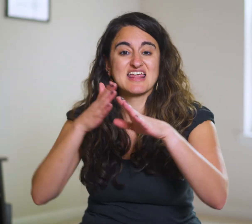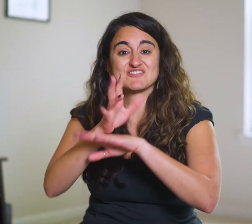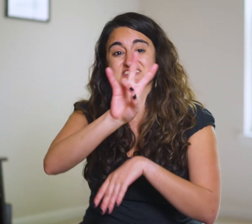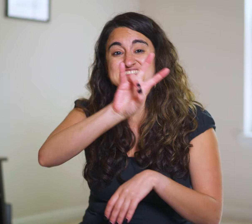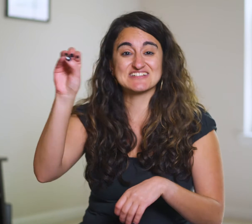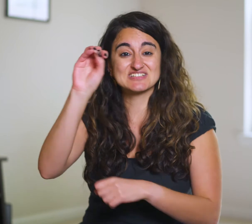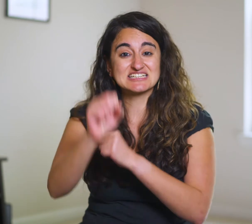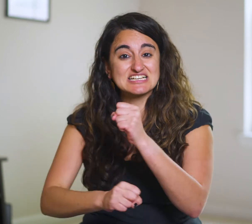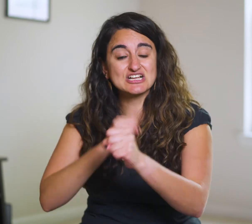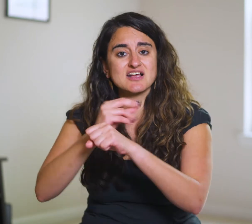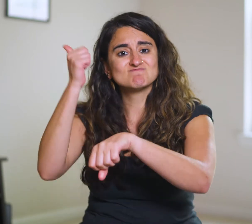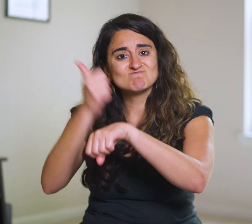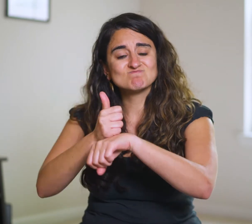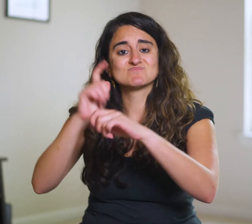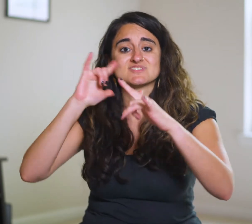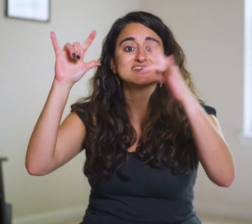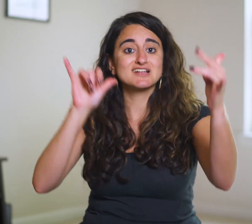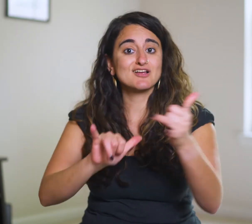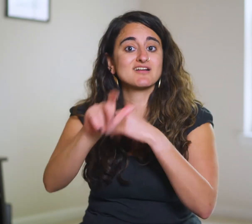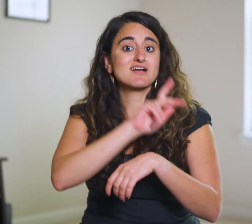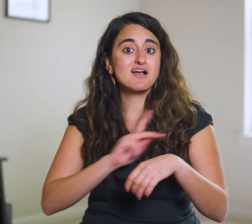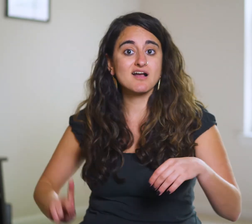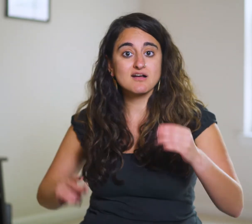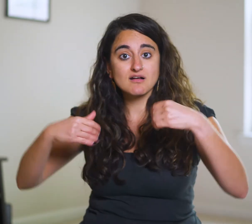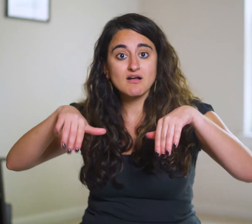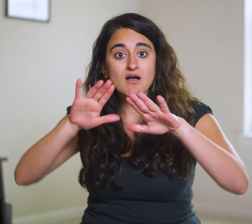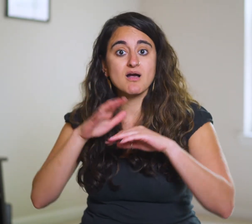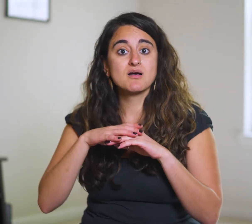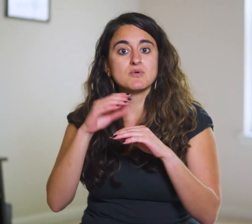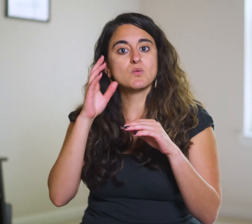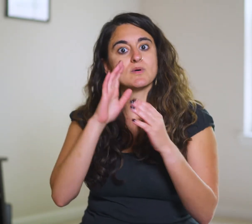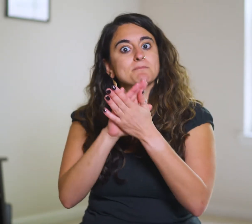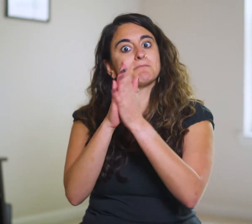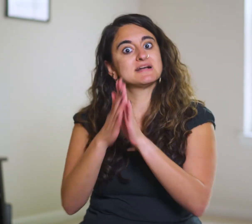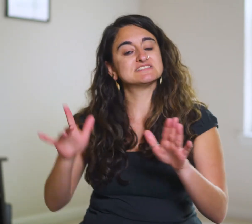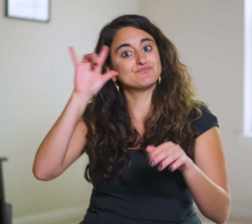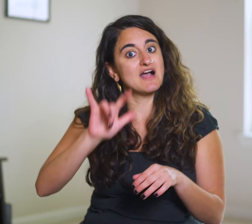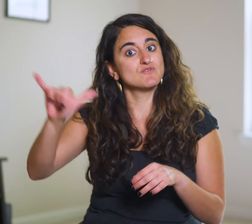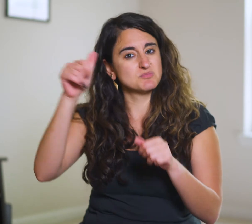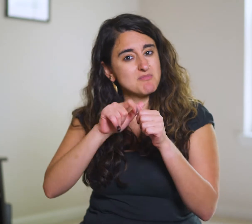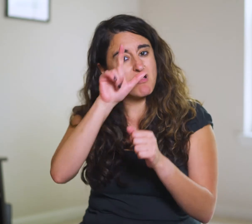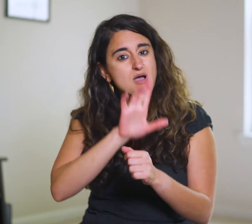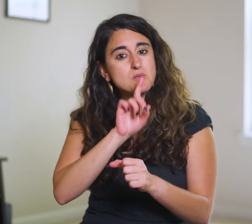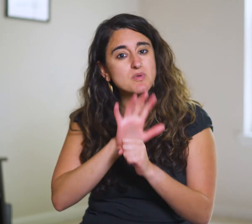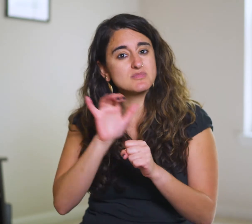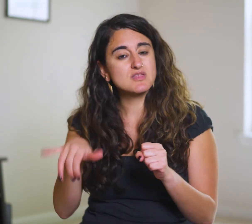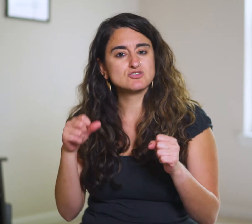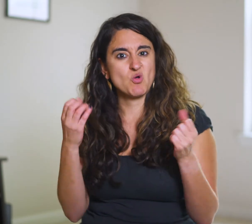after 70 years and establish an eternal kingdom and that there would be peace forever?